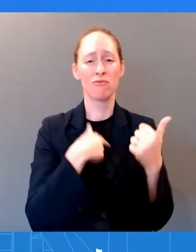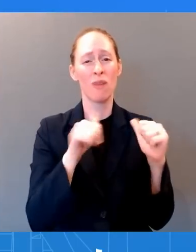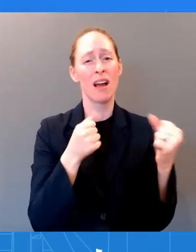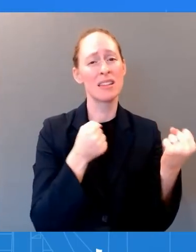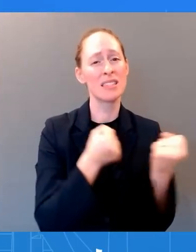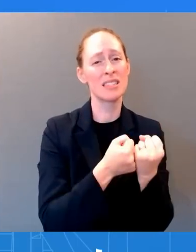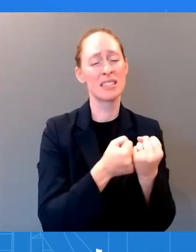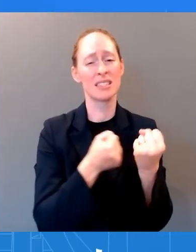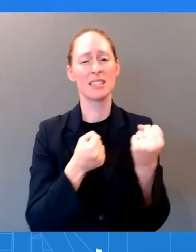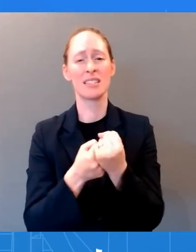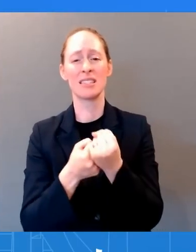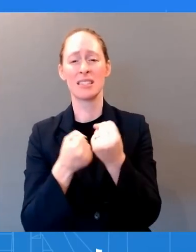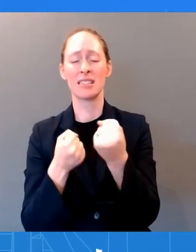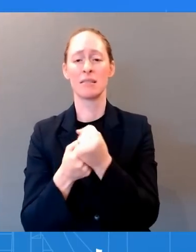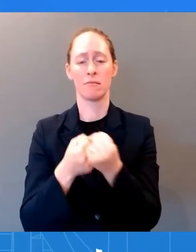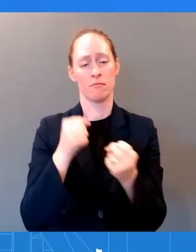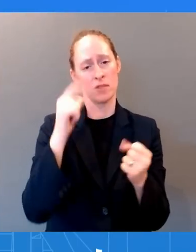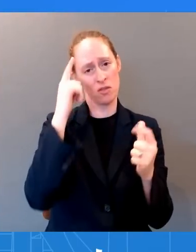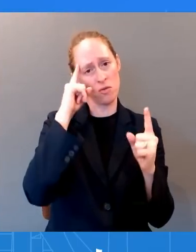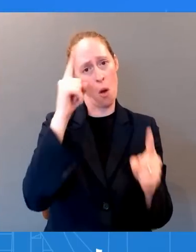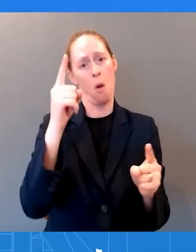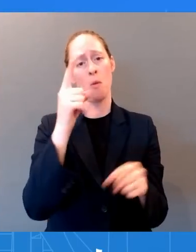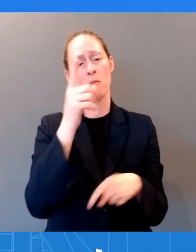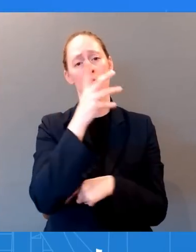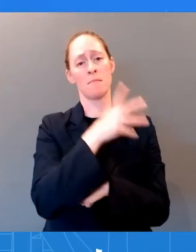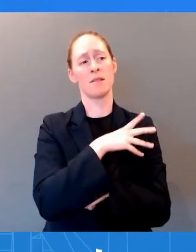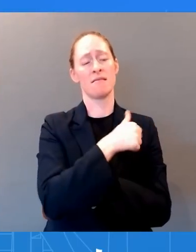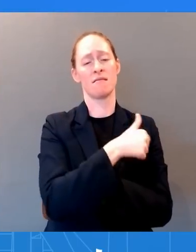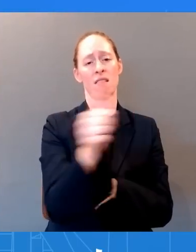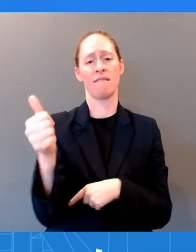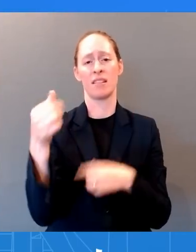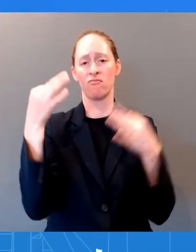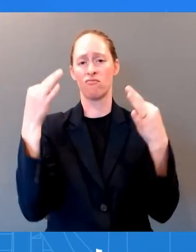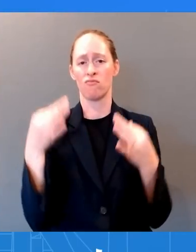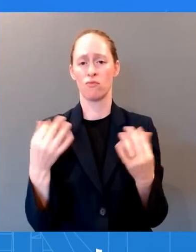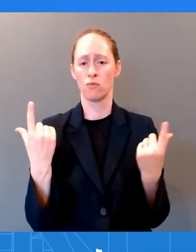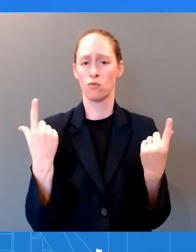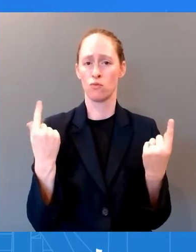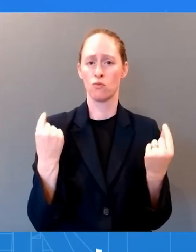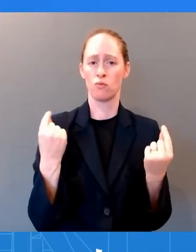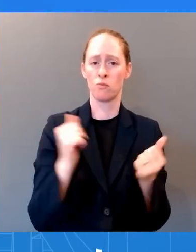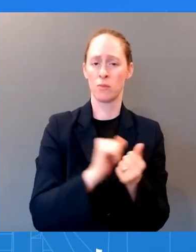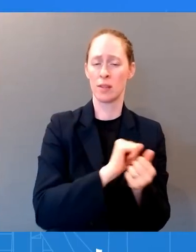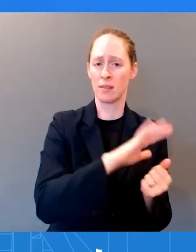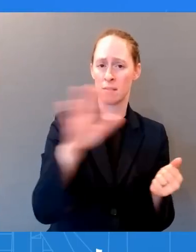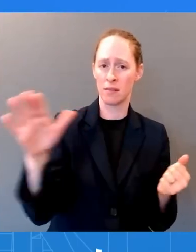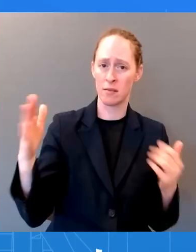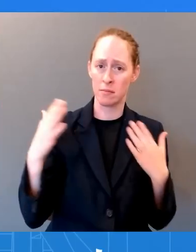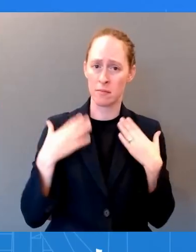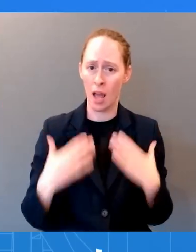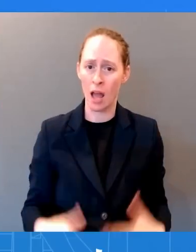on what they can do to protect their health and to protect their life. The Press: I guess I'm asking: Should providers risk it?